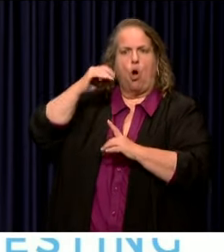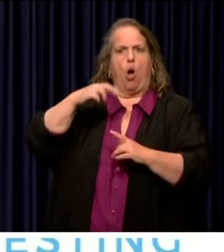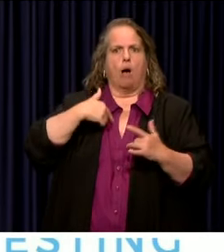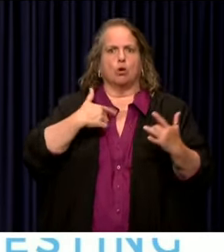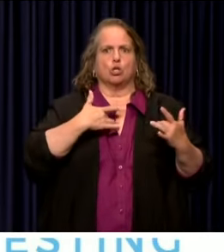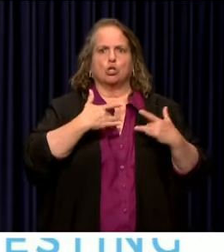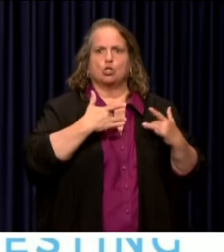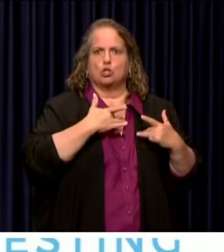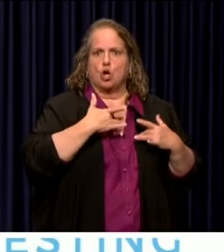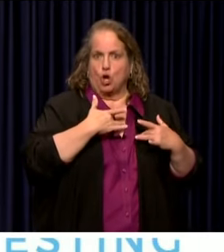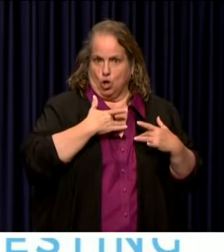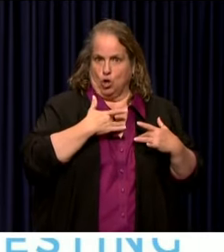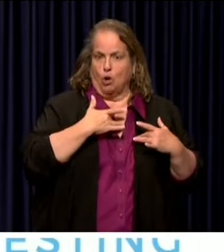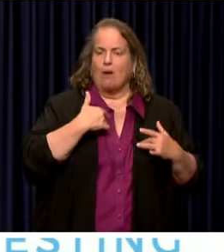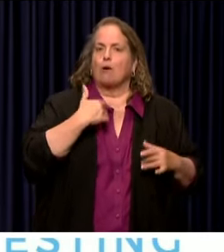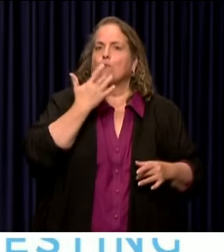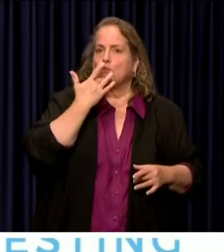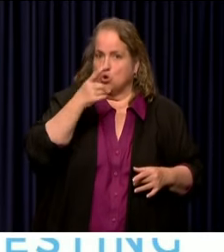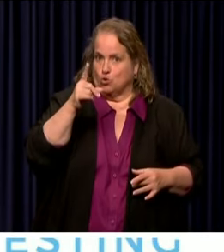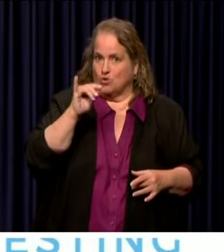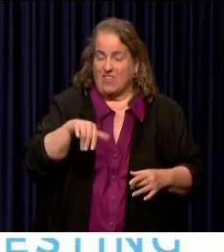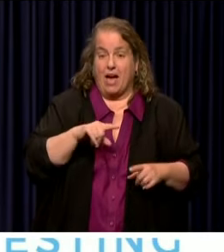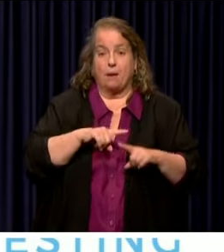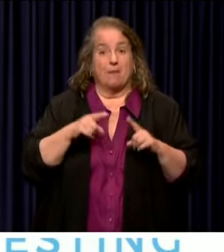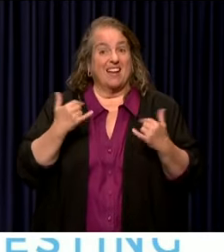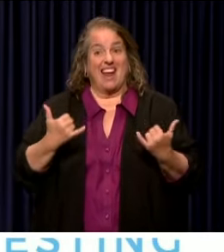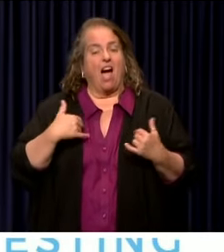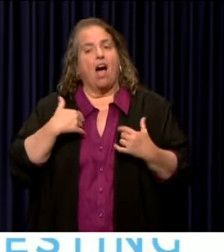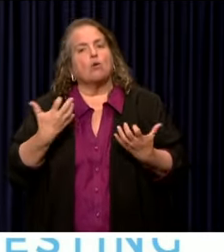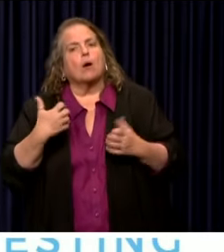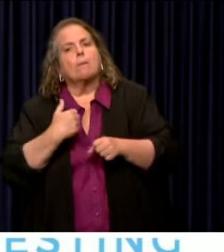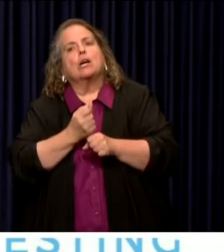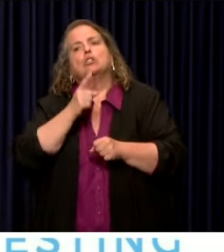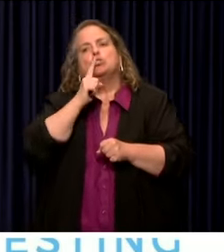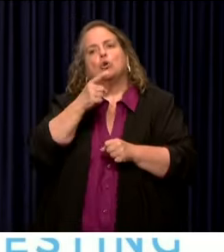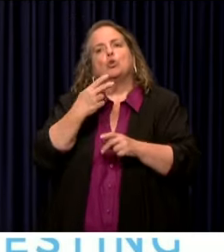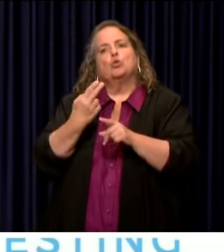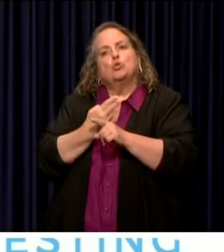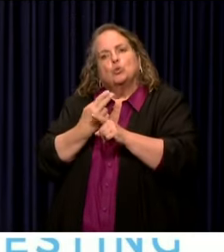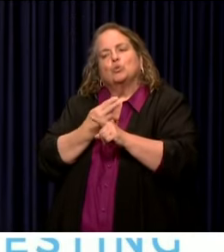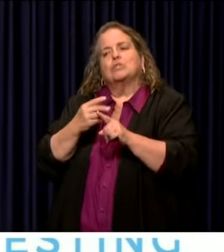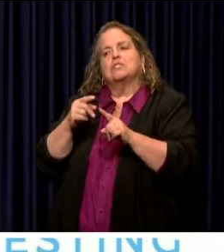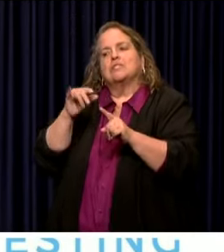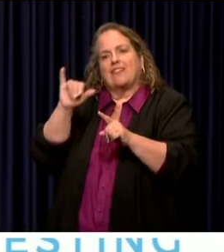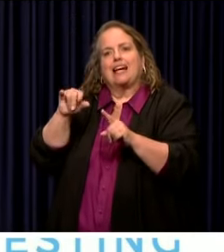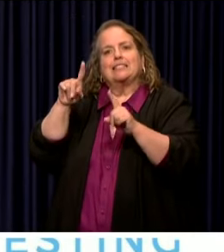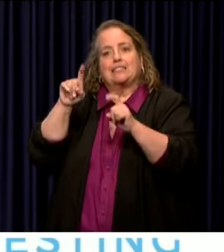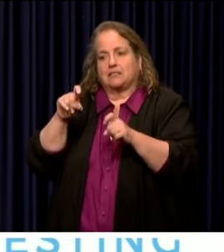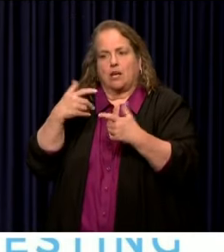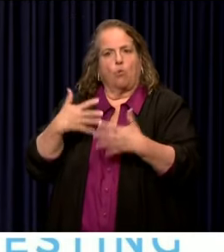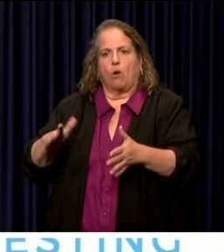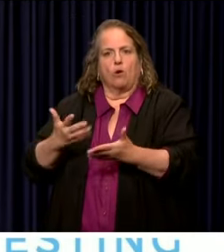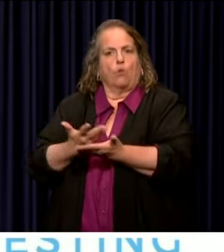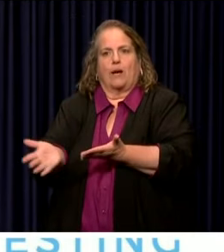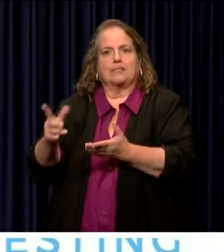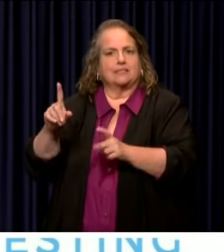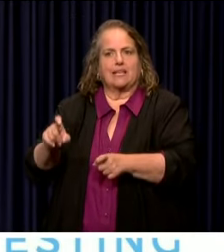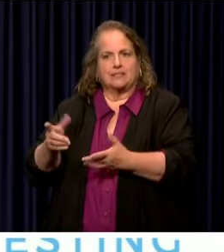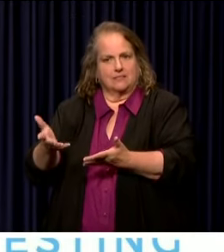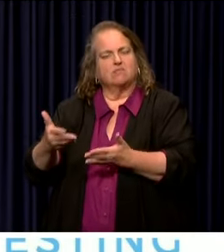IT'S JUST A MATTER OF TESTING AND/OR THE REPORTS ARE COMING OUT FROM OTHER PLACES. AND REMEMBER, LOOK RIGHT OVER THE BORDER.